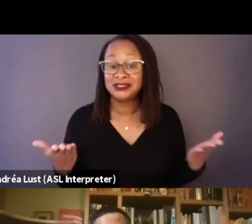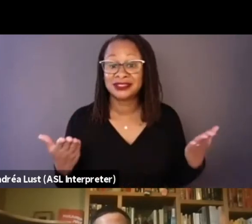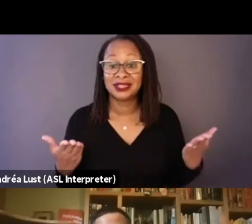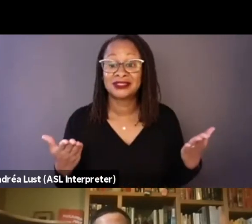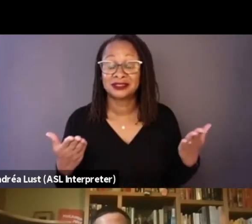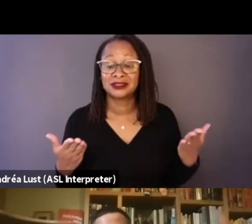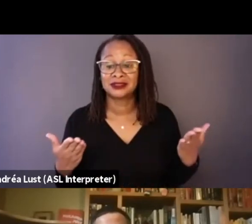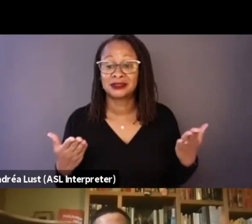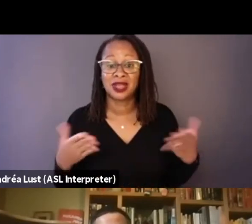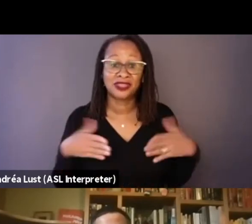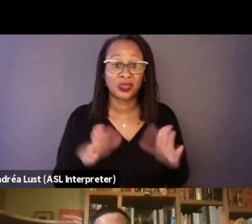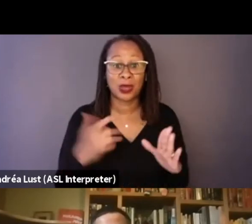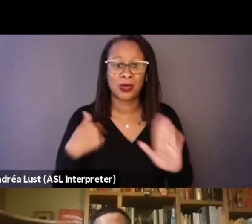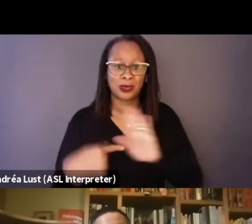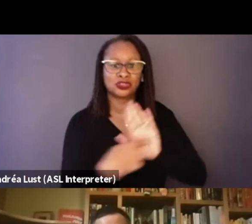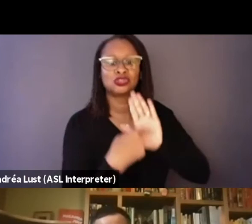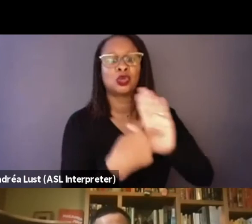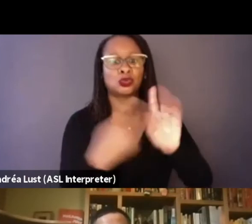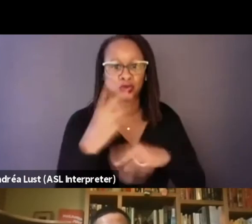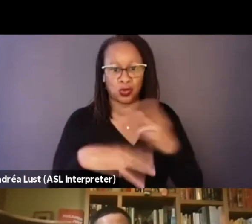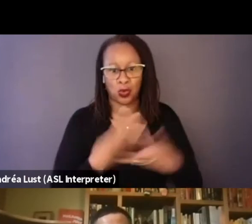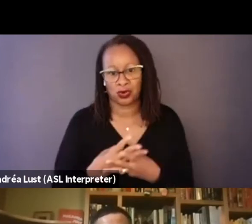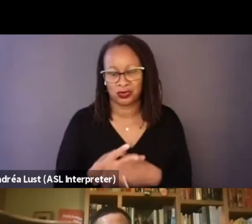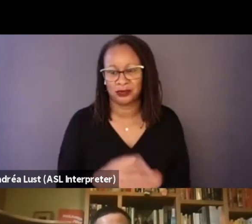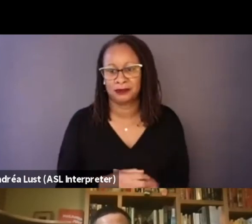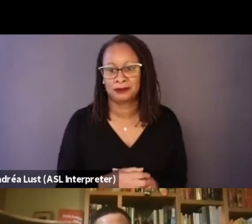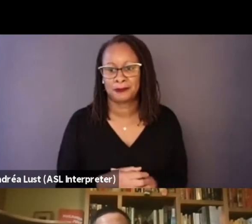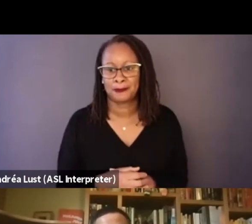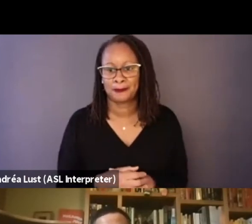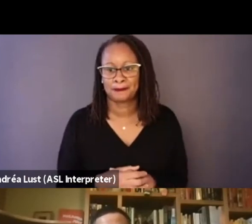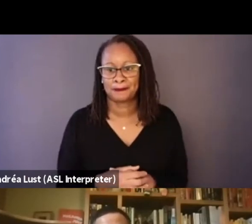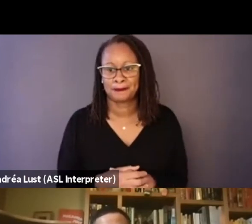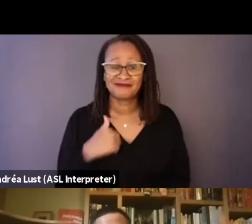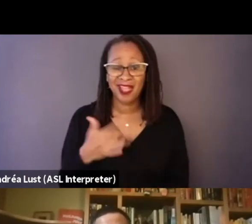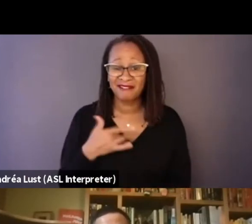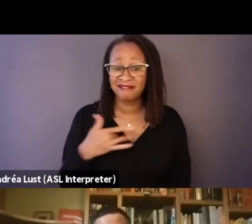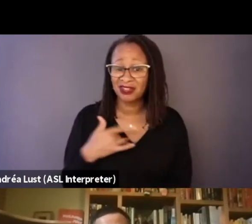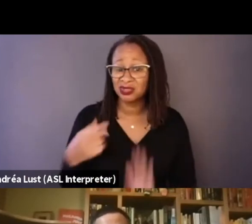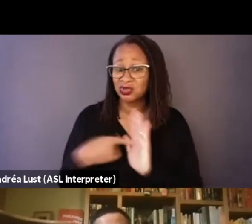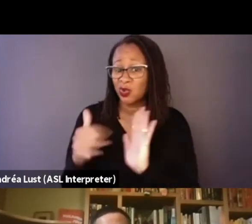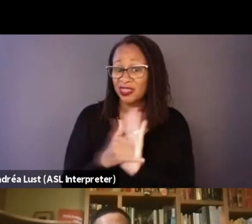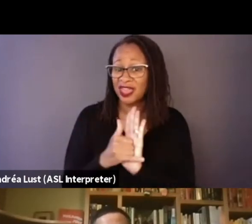the way we were depicted to the world. And I felt like showing that this tiny little country